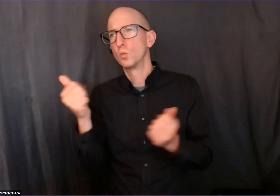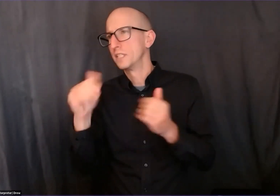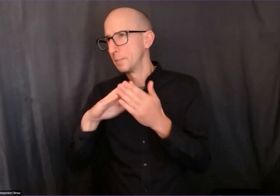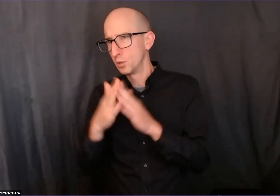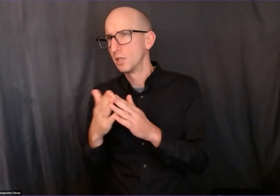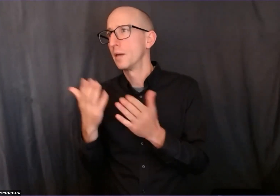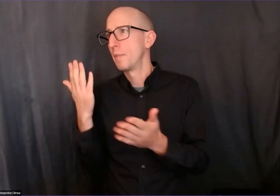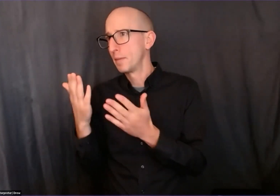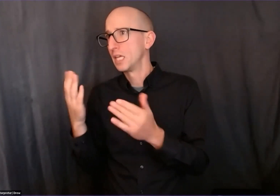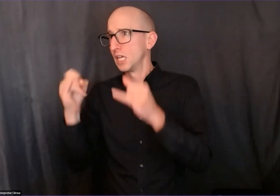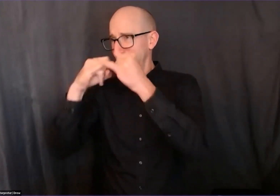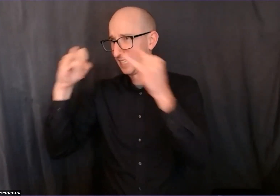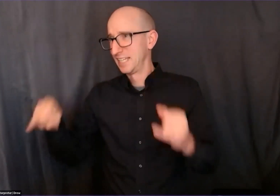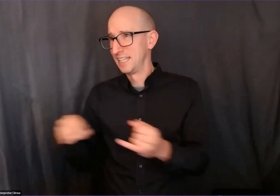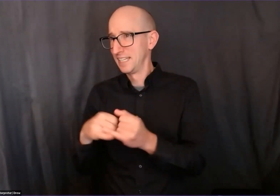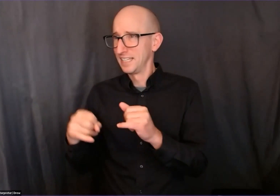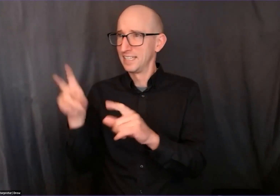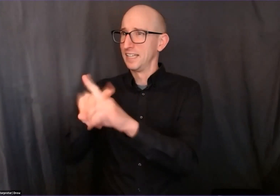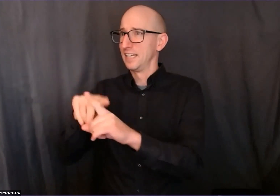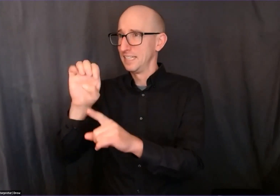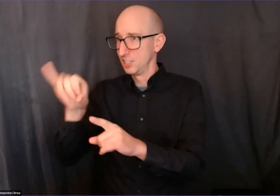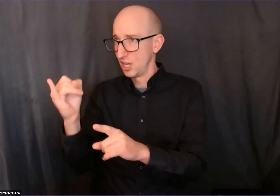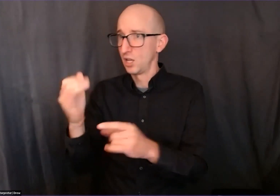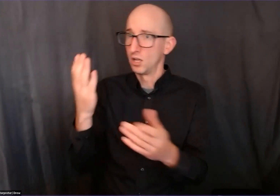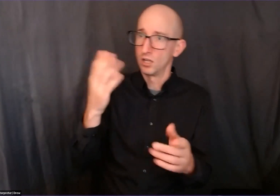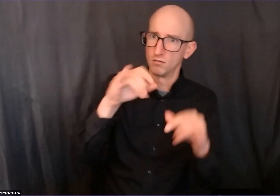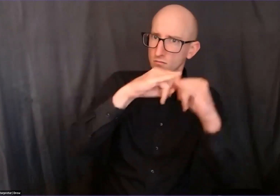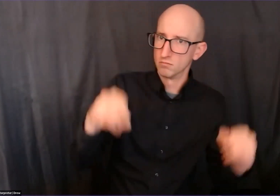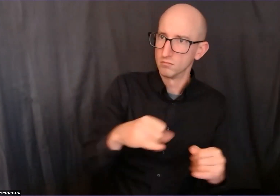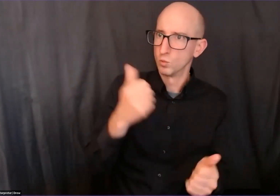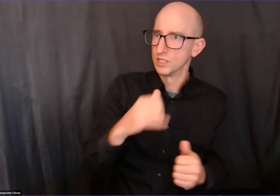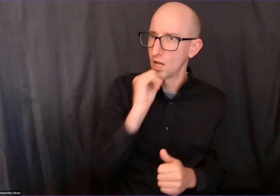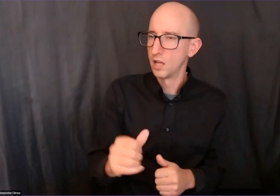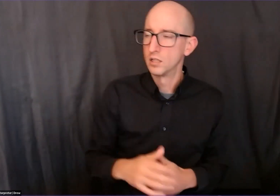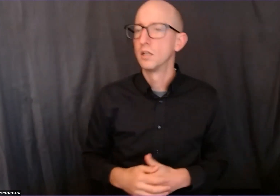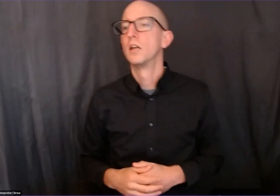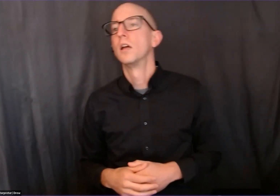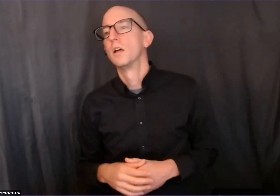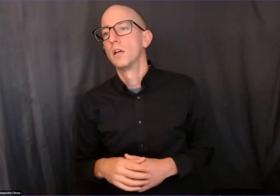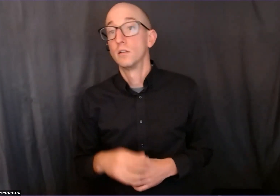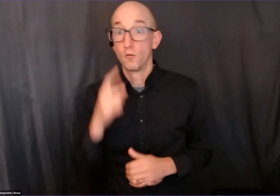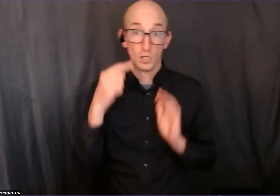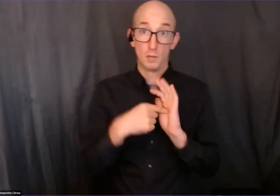Thanks, Mike. And again, just thank you all for joining us today. And thank you for all of the input that